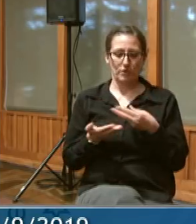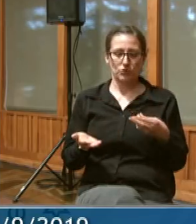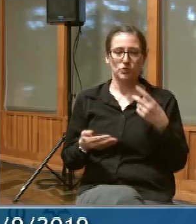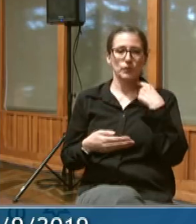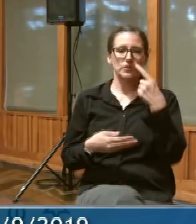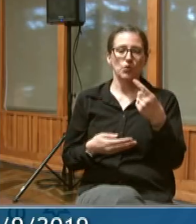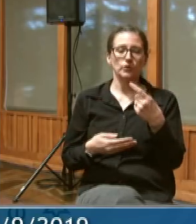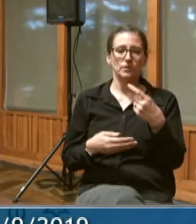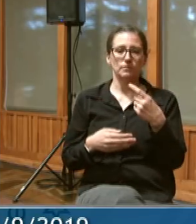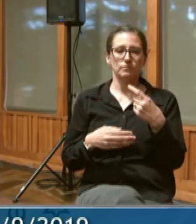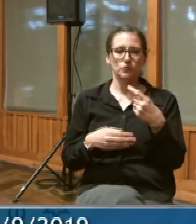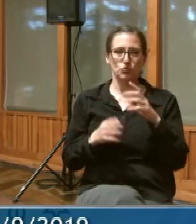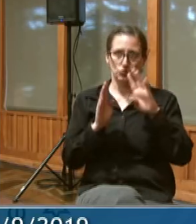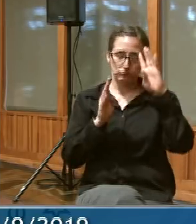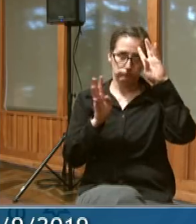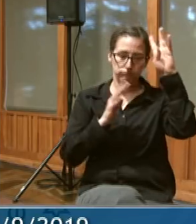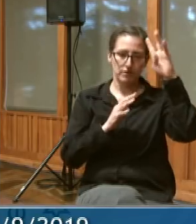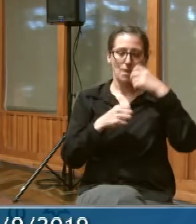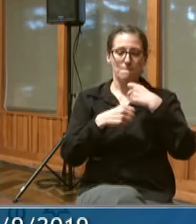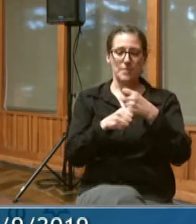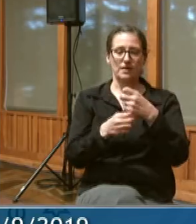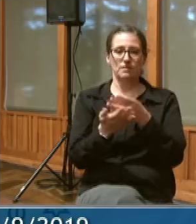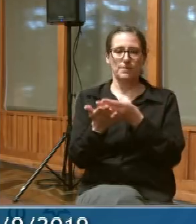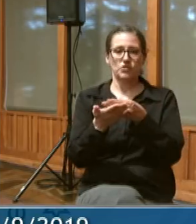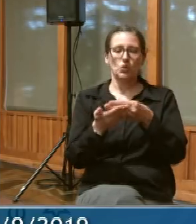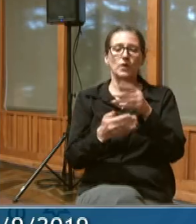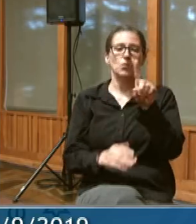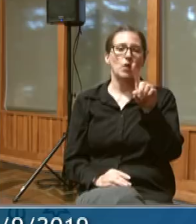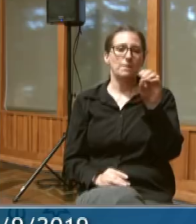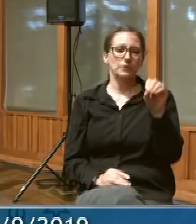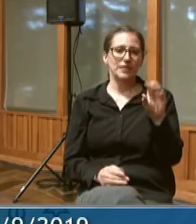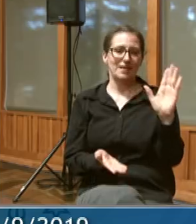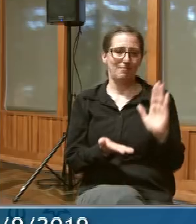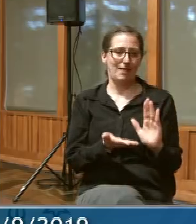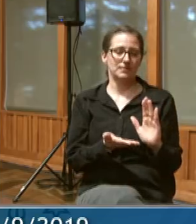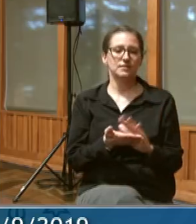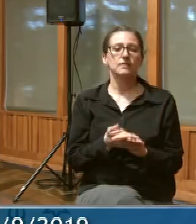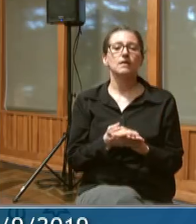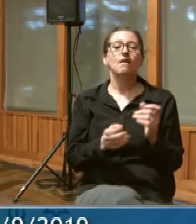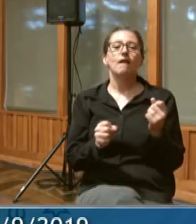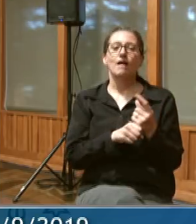THIS LAST FALL DISCRETIONARY